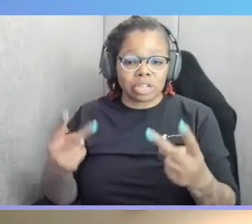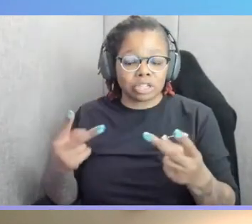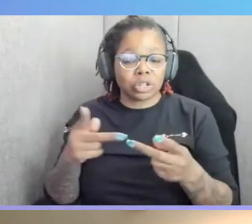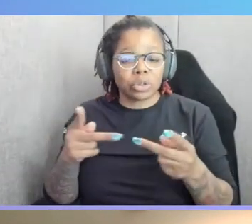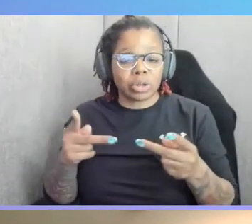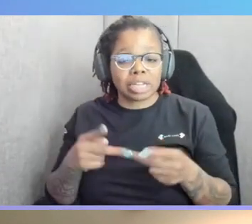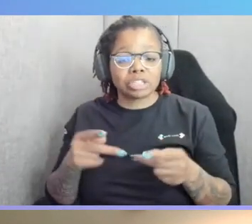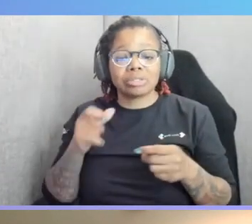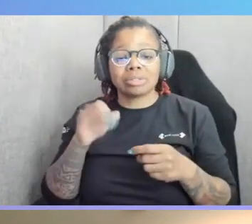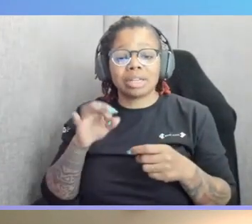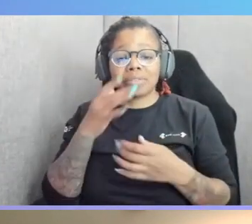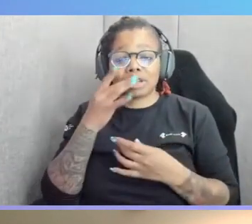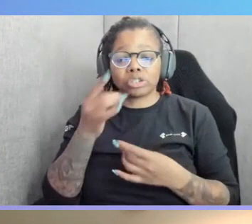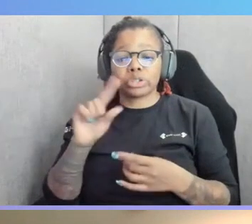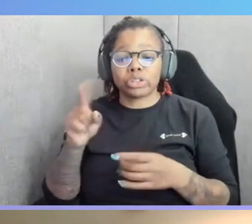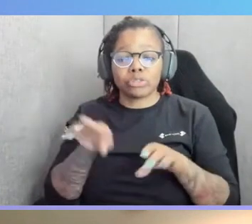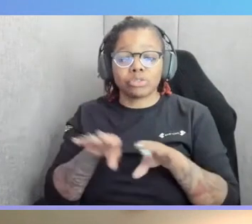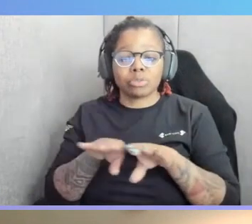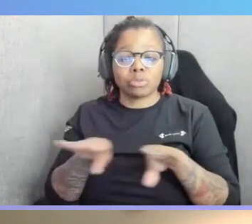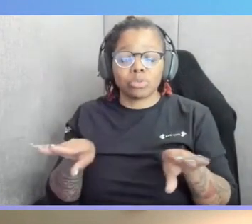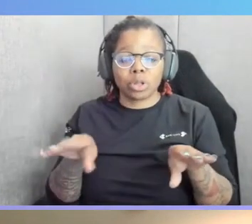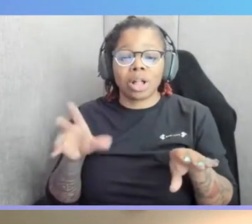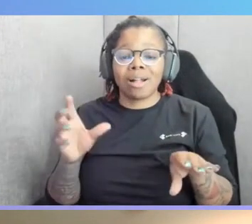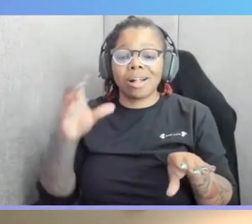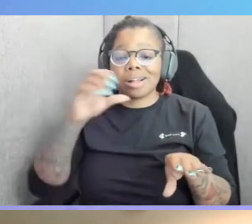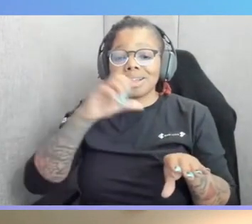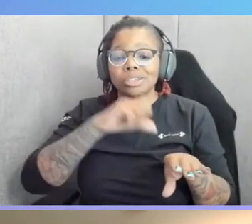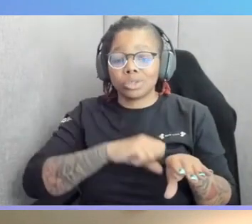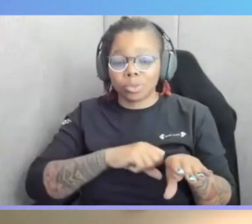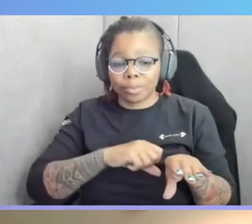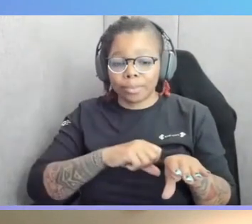interest on the first floor assume that you are in the Great